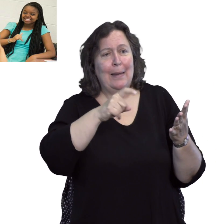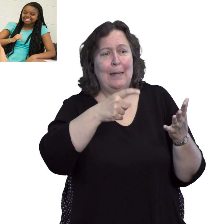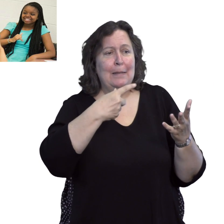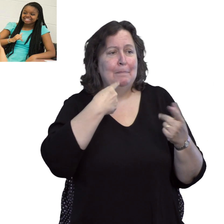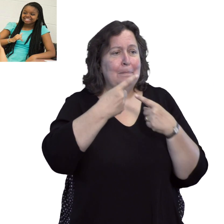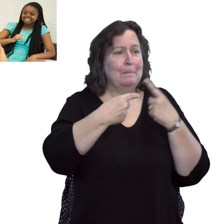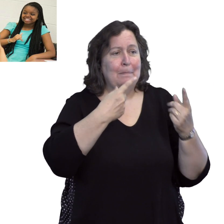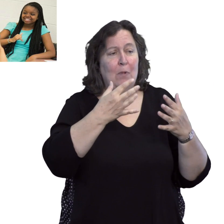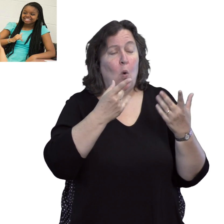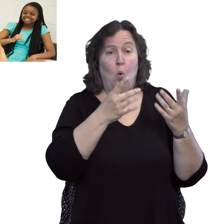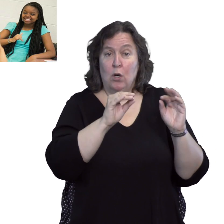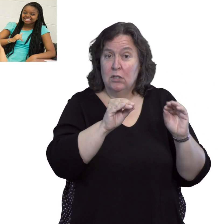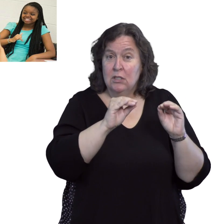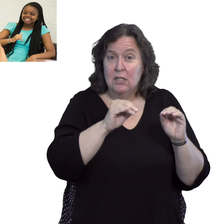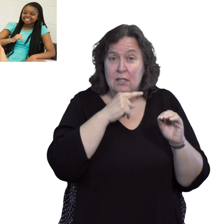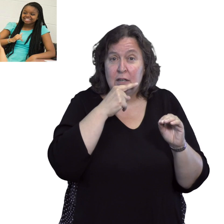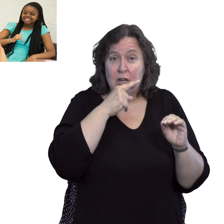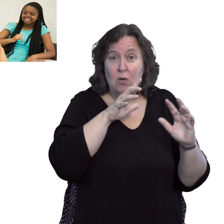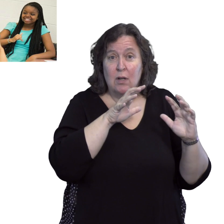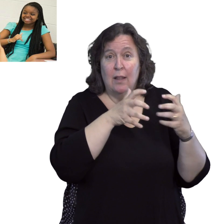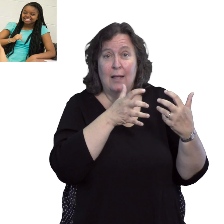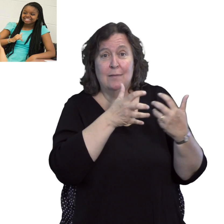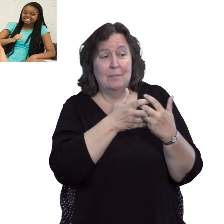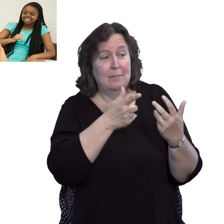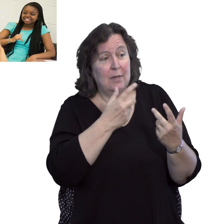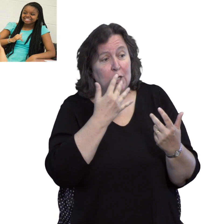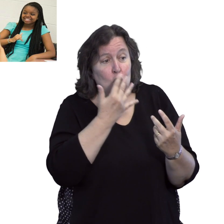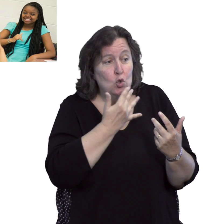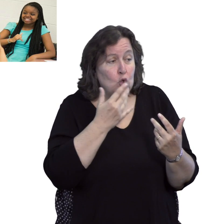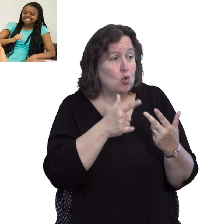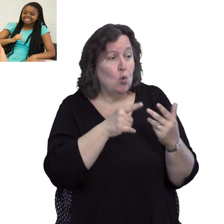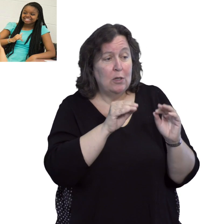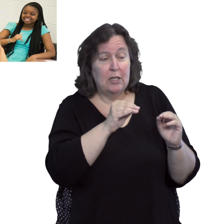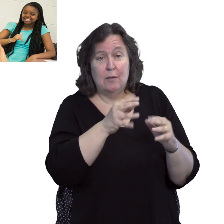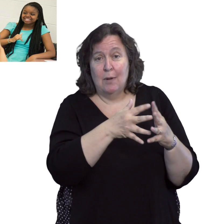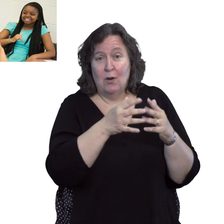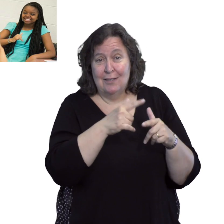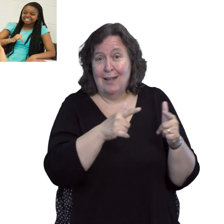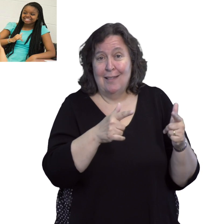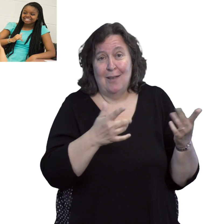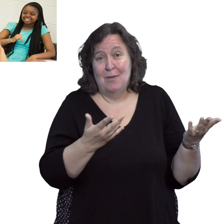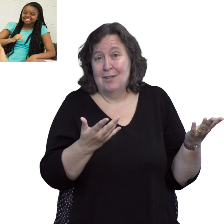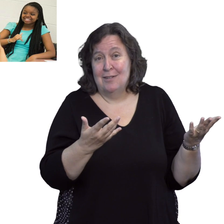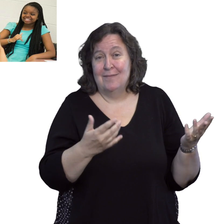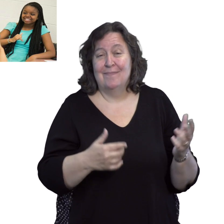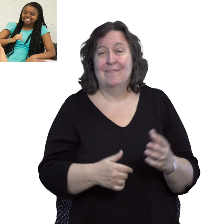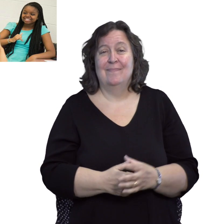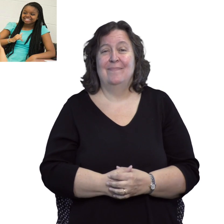or even teaching hearing peers cued speech or American Sign Language.